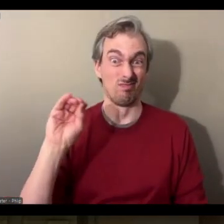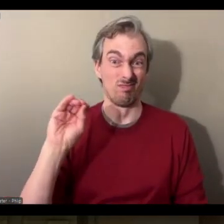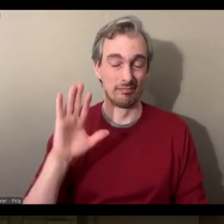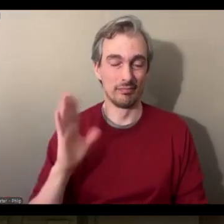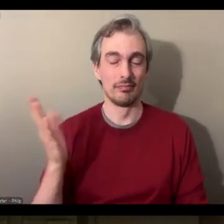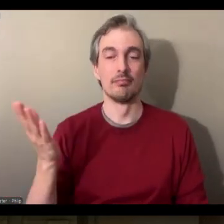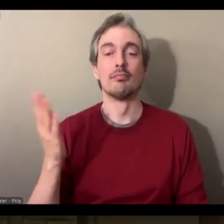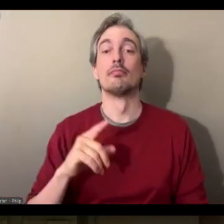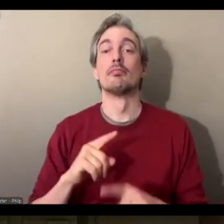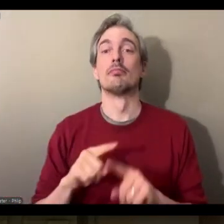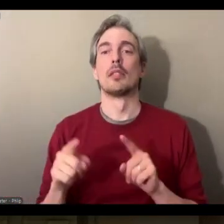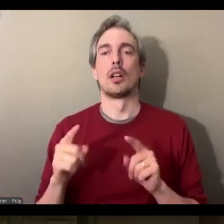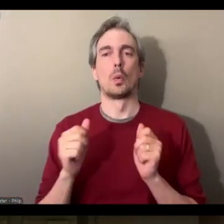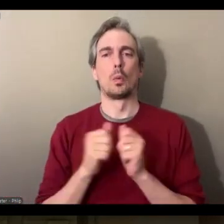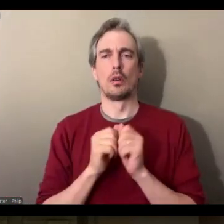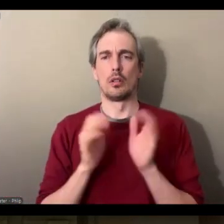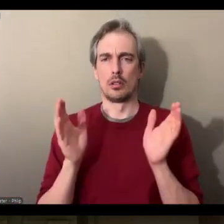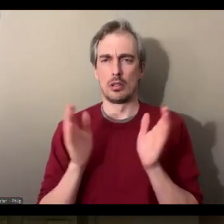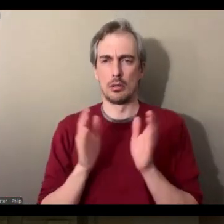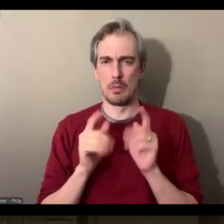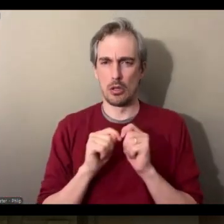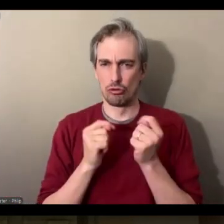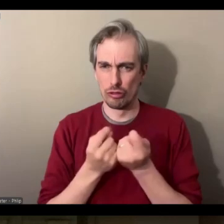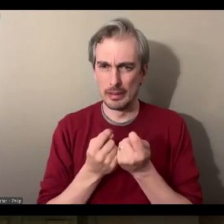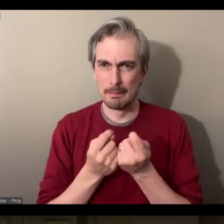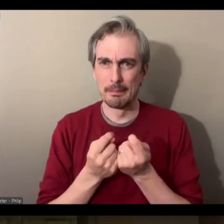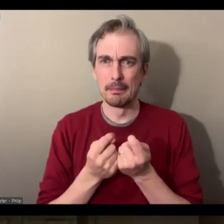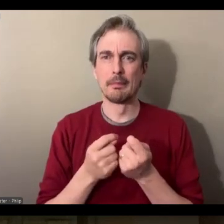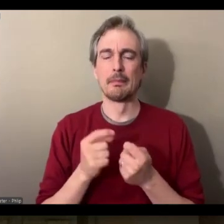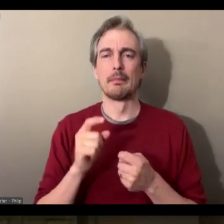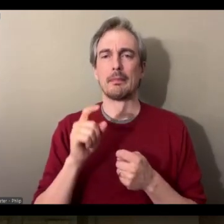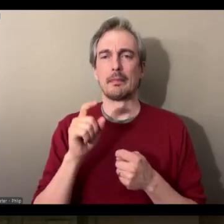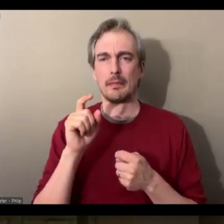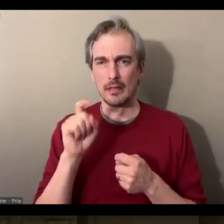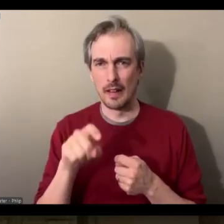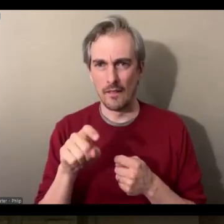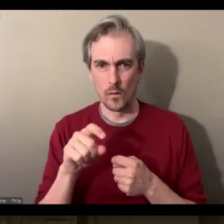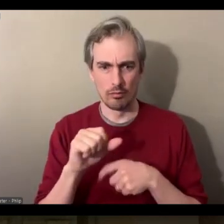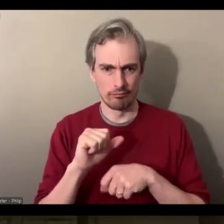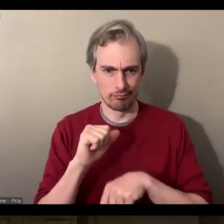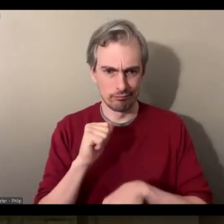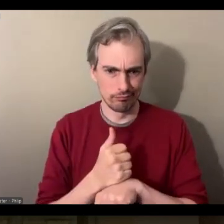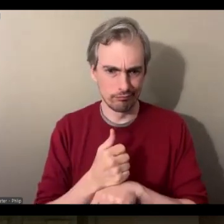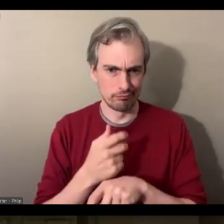to focus on establishing the importance of all of the points that I mentioned early on.